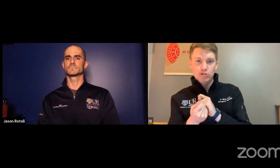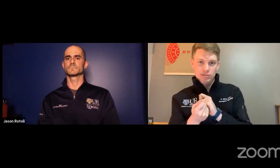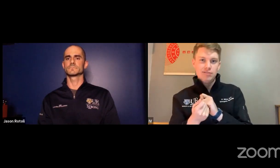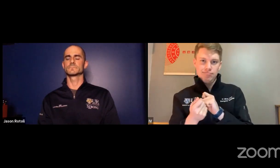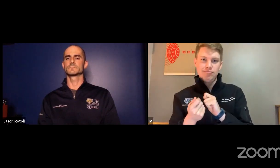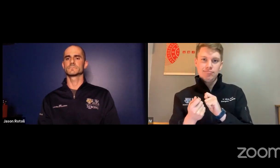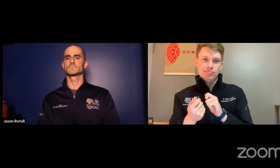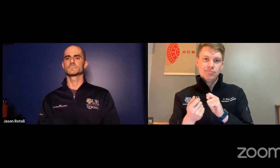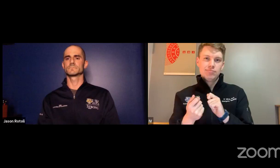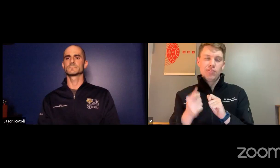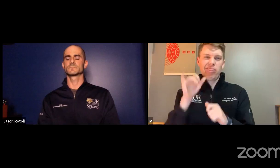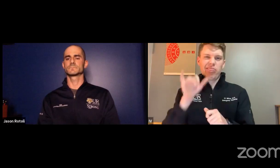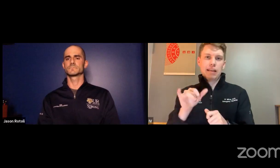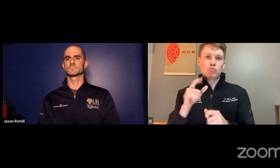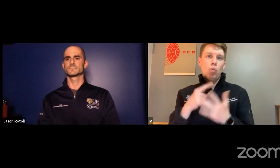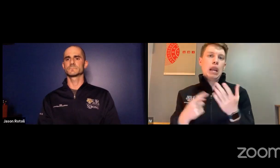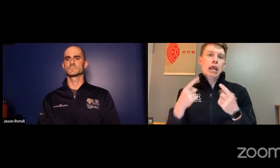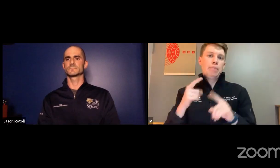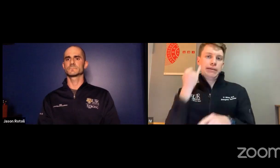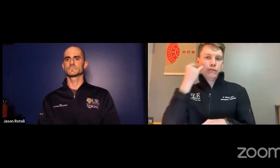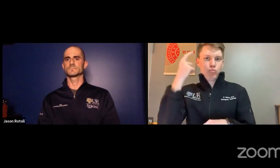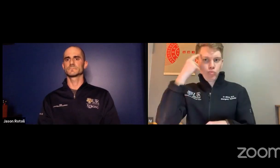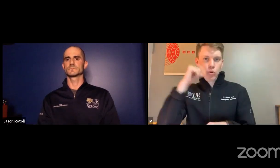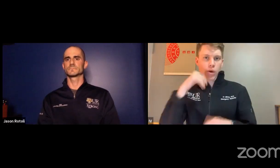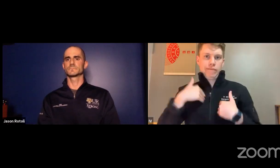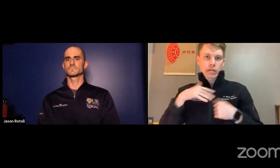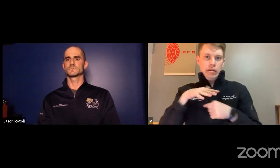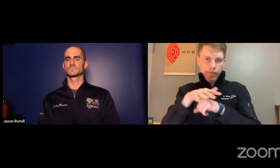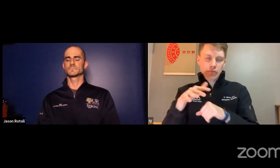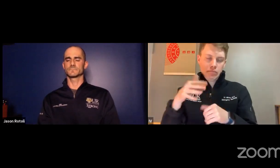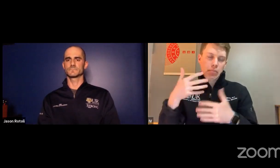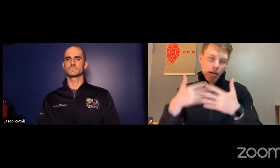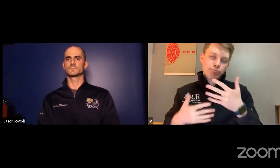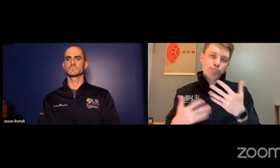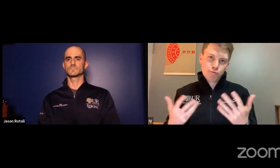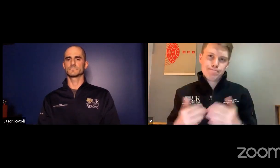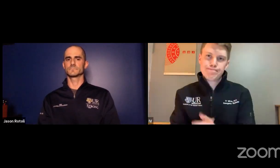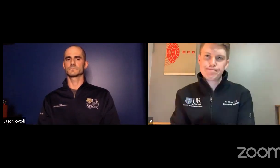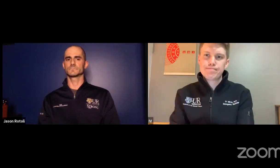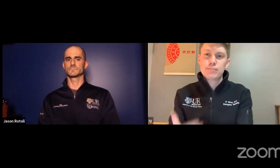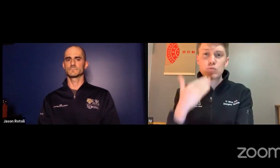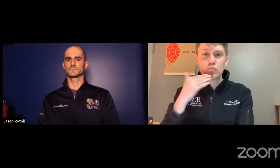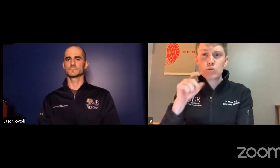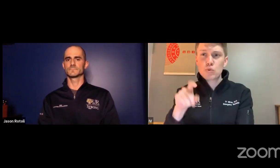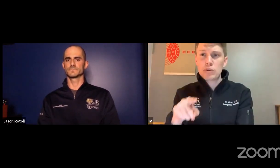can talk to your physician. But if you are having those symptoms you need to get checked out.